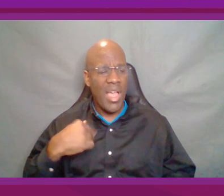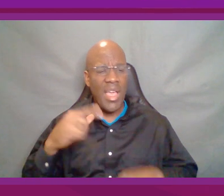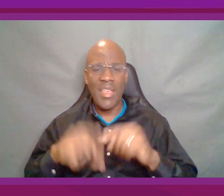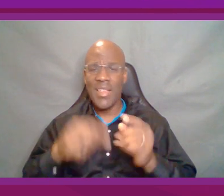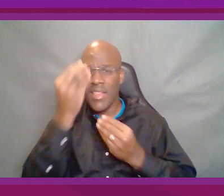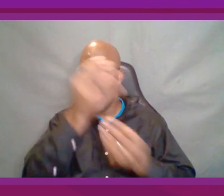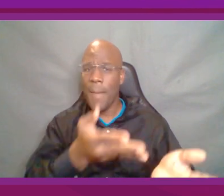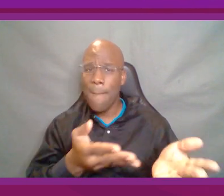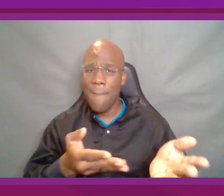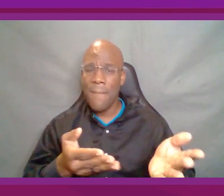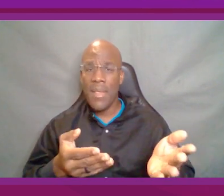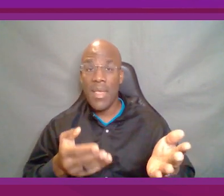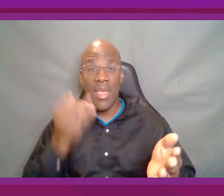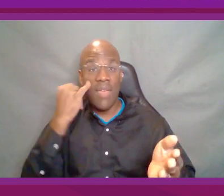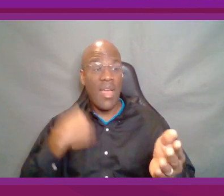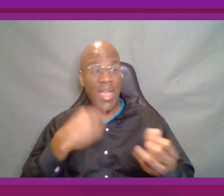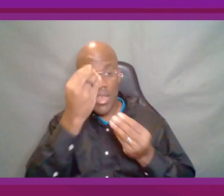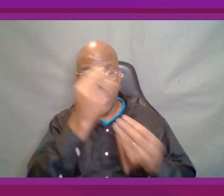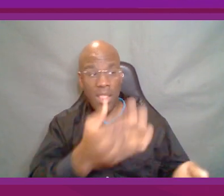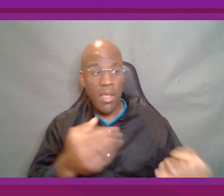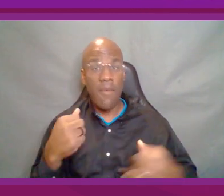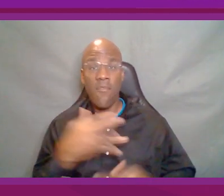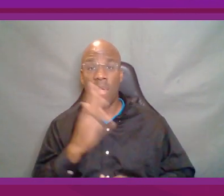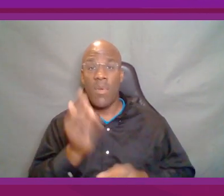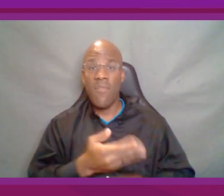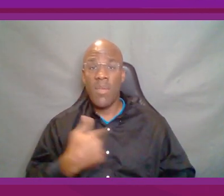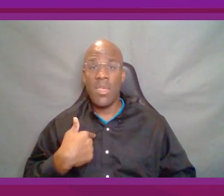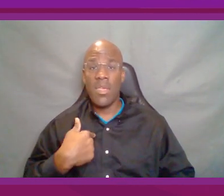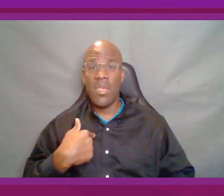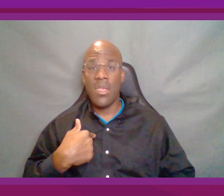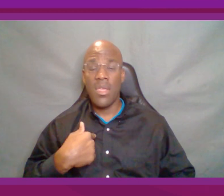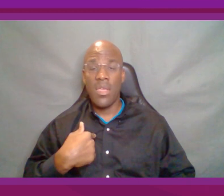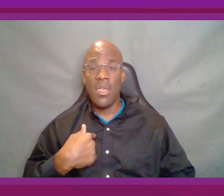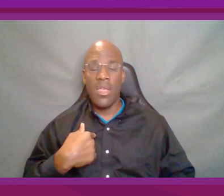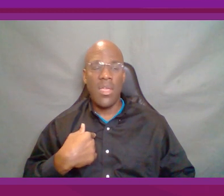and I couldn't share that for fear that I would be fired not only because of the disability but